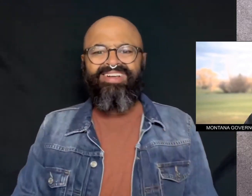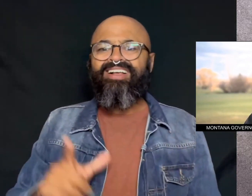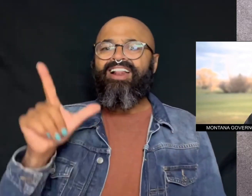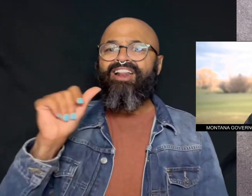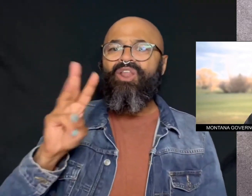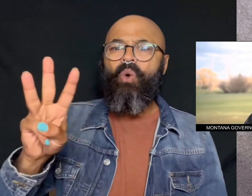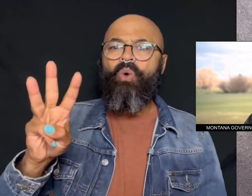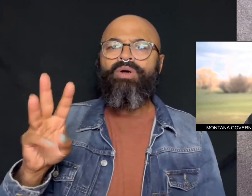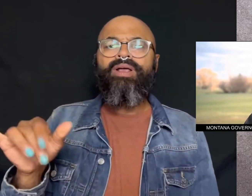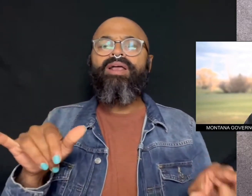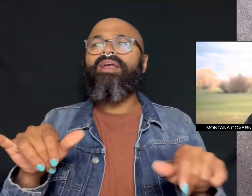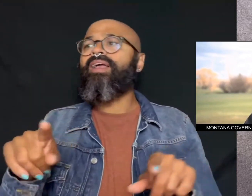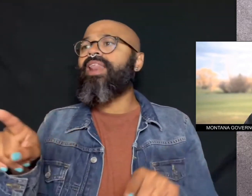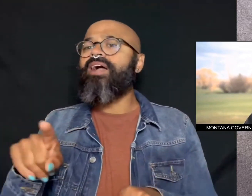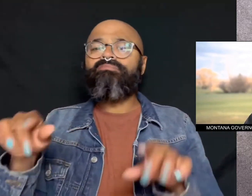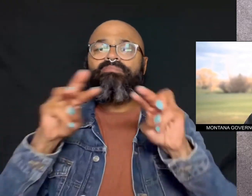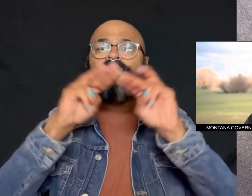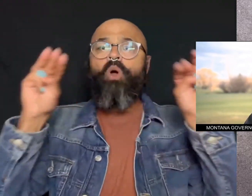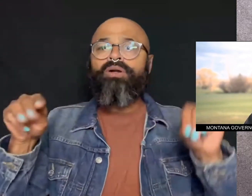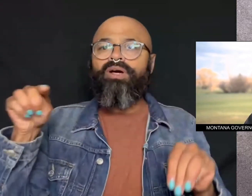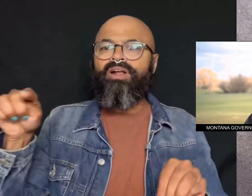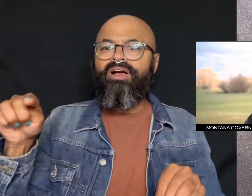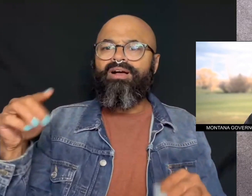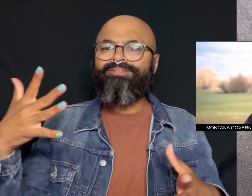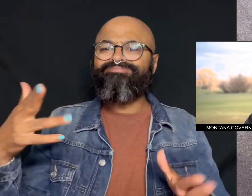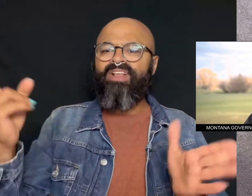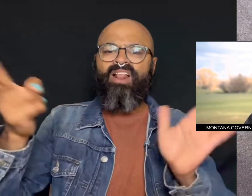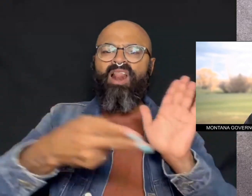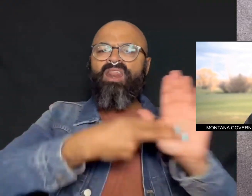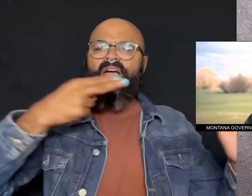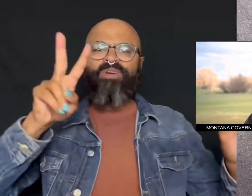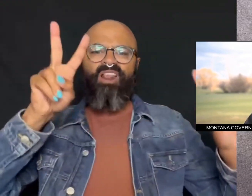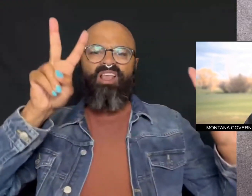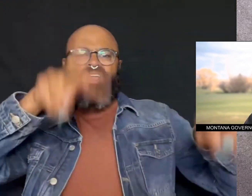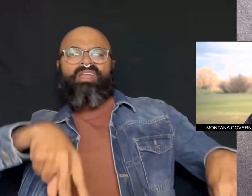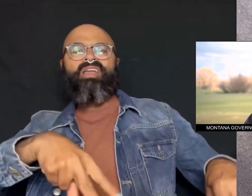and laws like Montana's stigmatize the drag community.